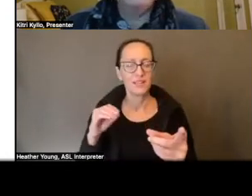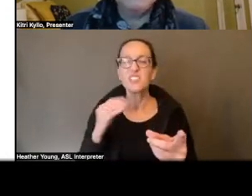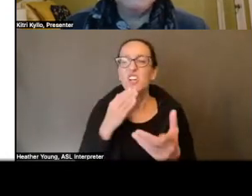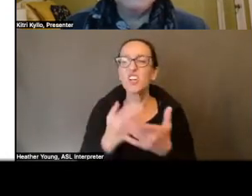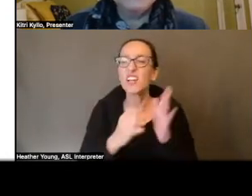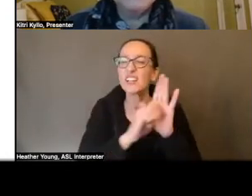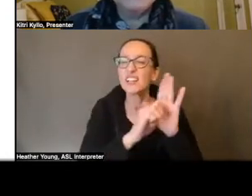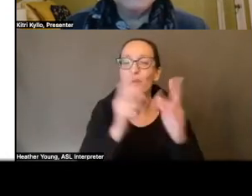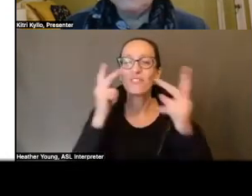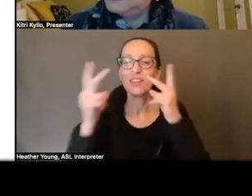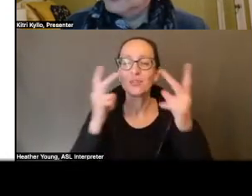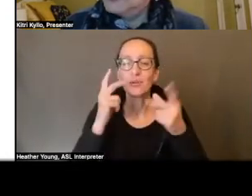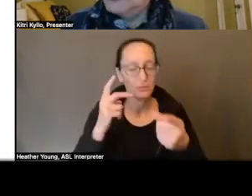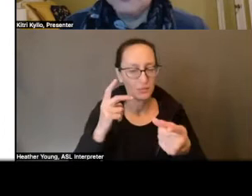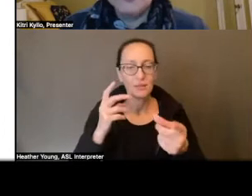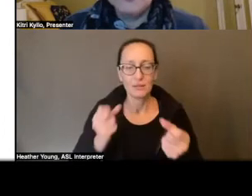how often I missed things.